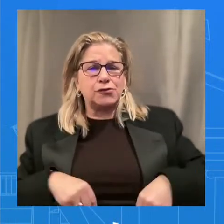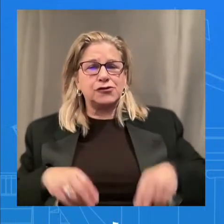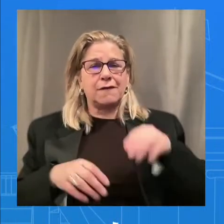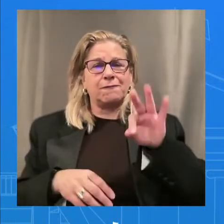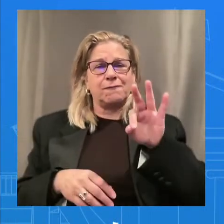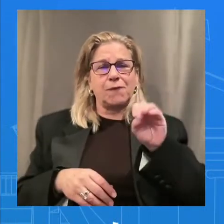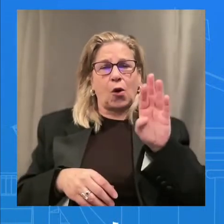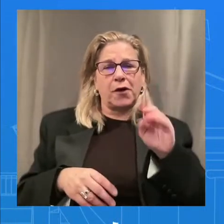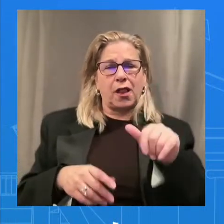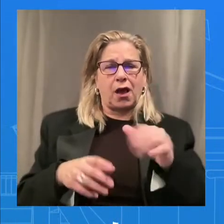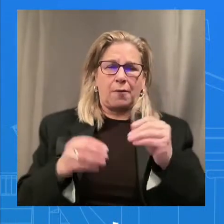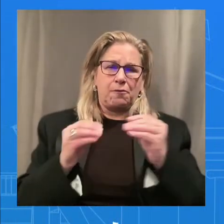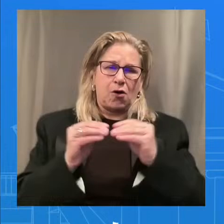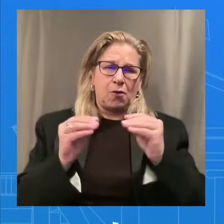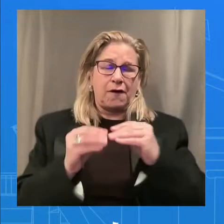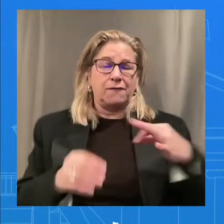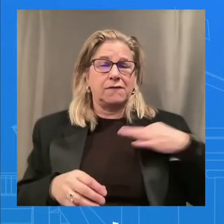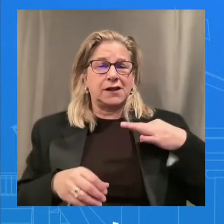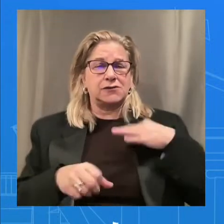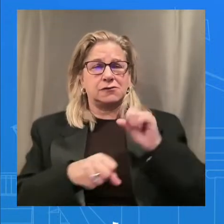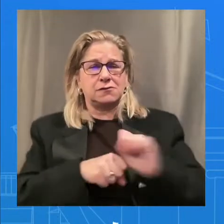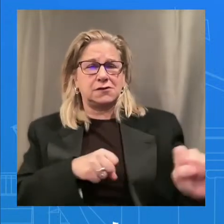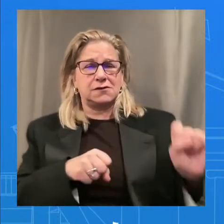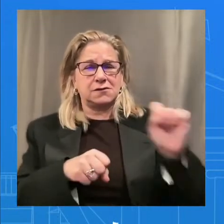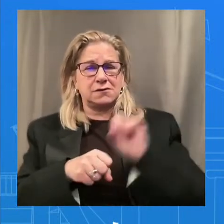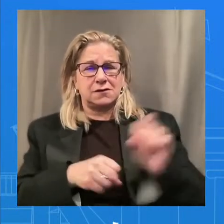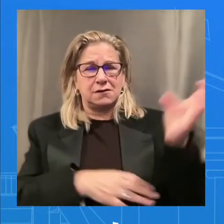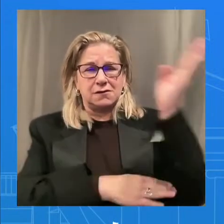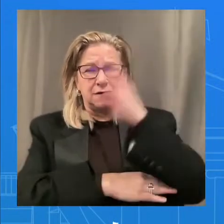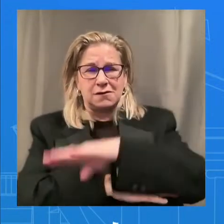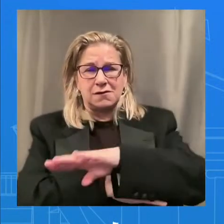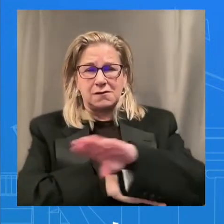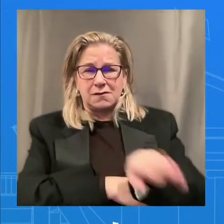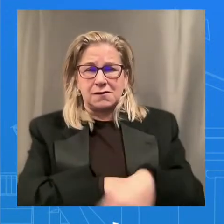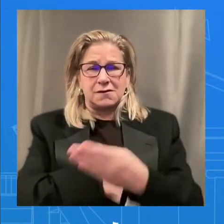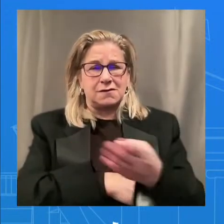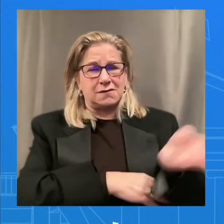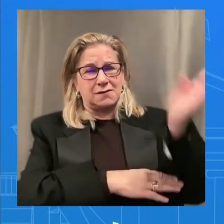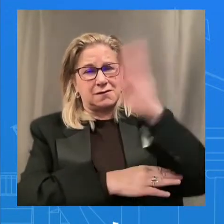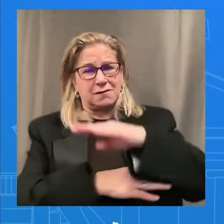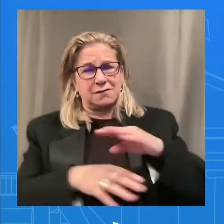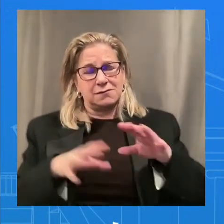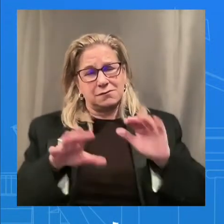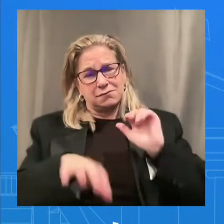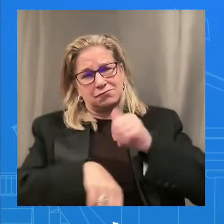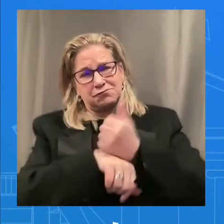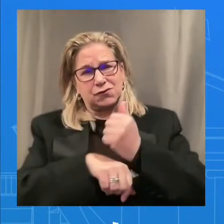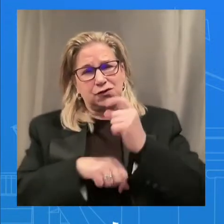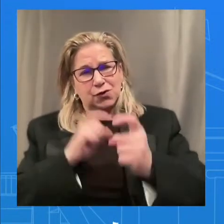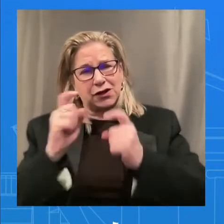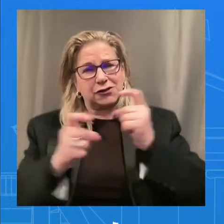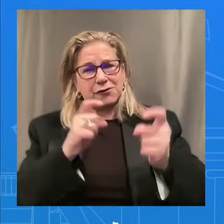are coming together to help those in need. The best of America shines through even in the darkest moments.